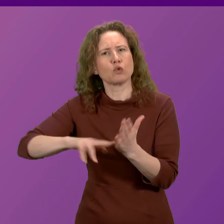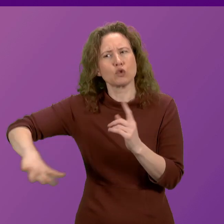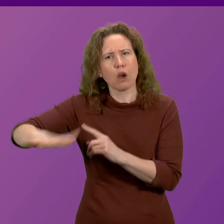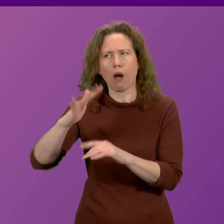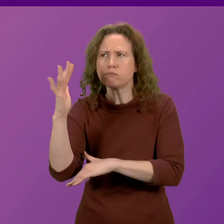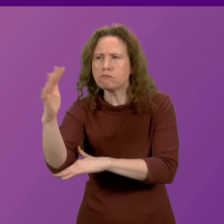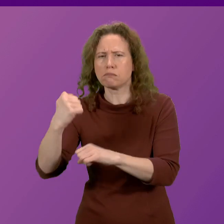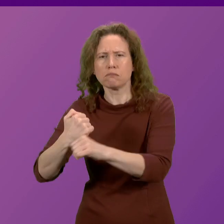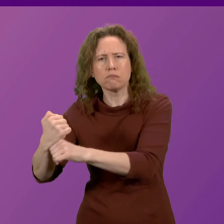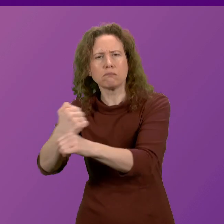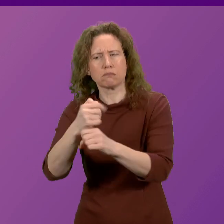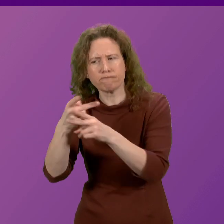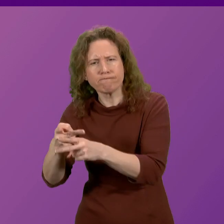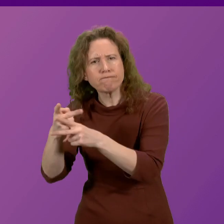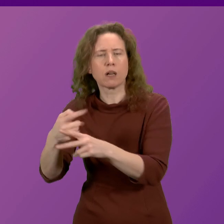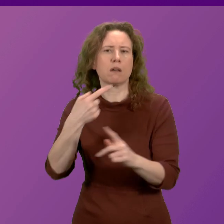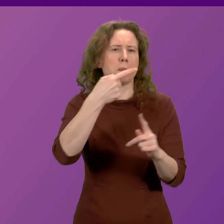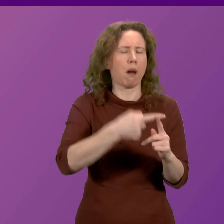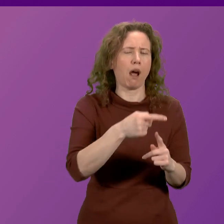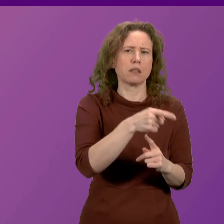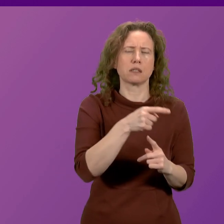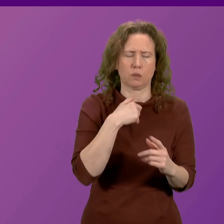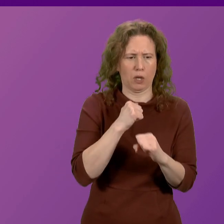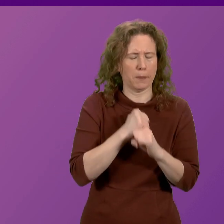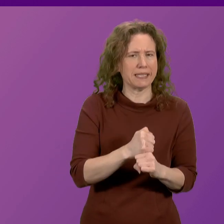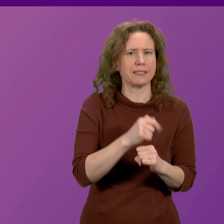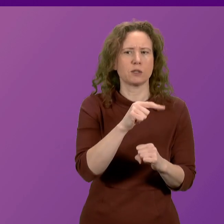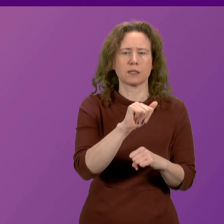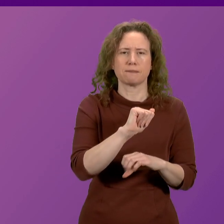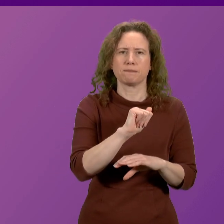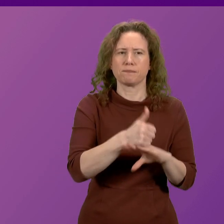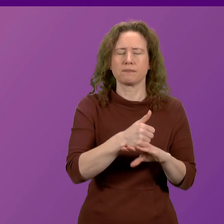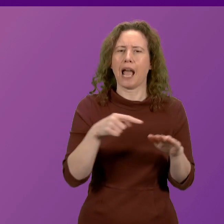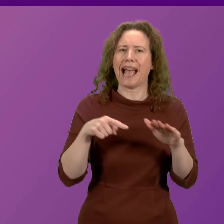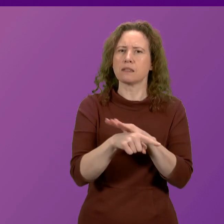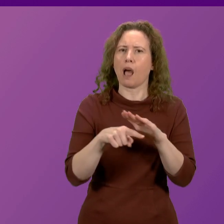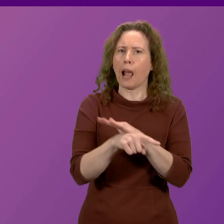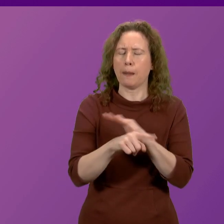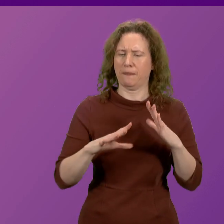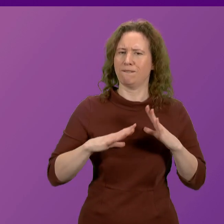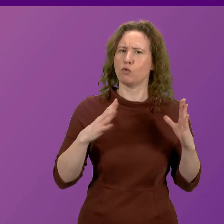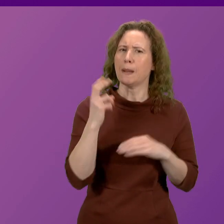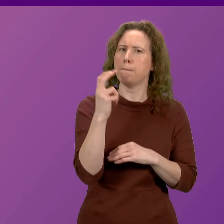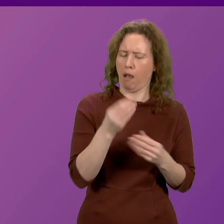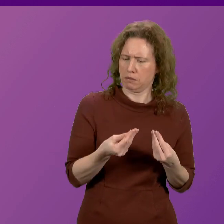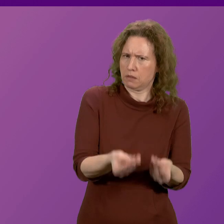have delivered on our commitment to implement free bus travel for asylum seekers and we have put in